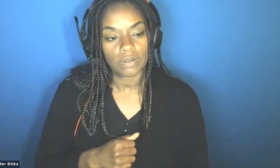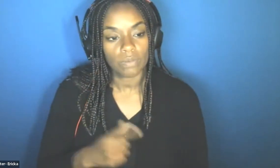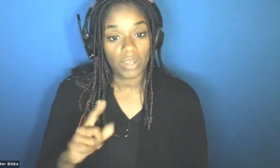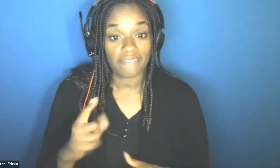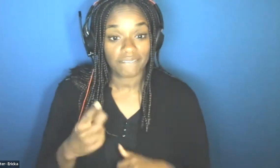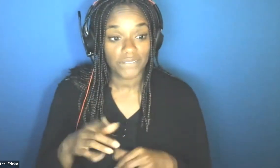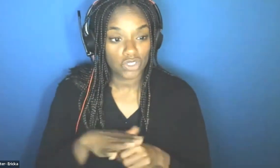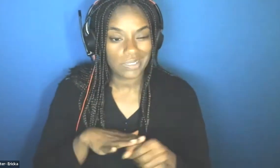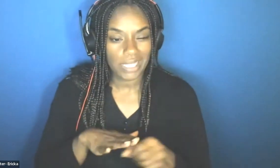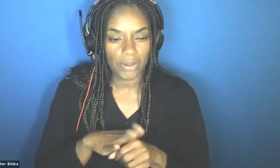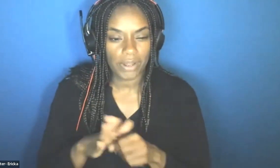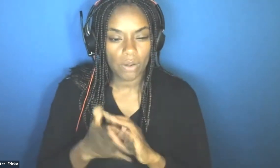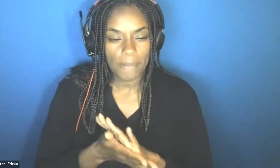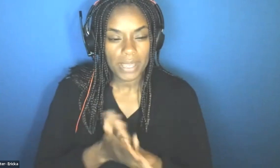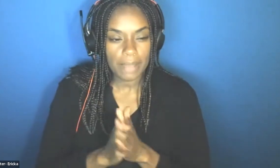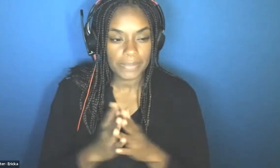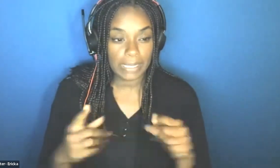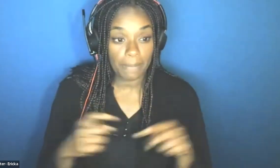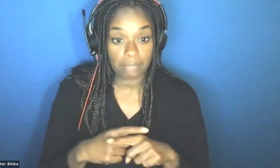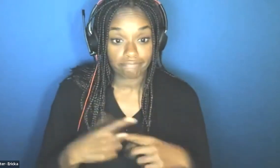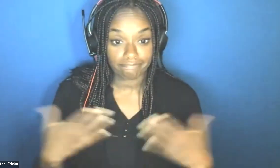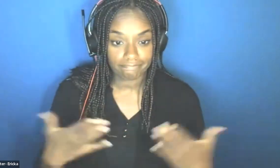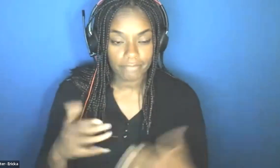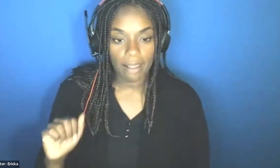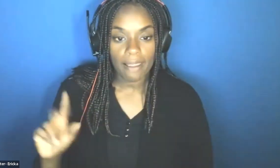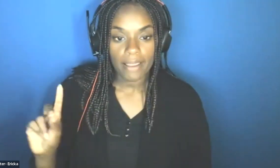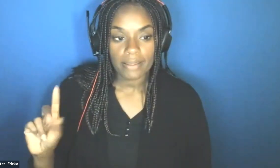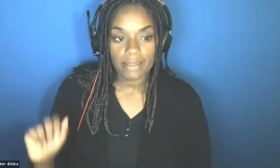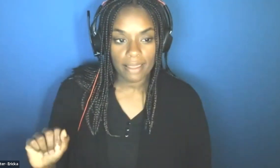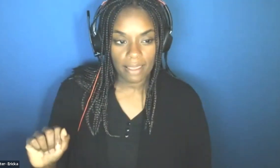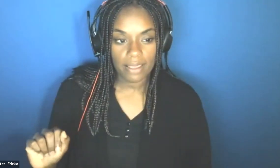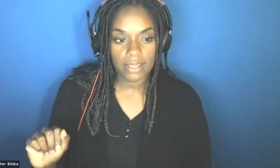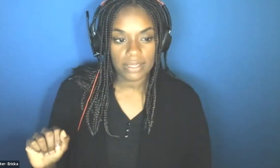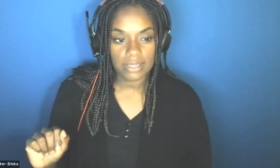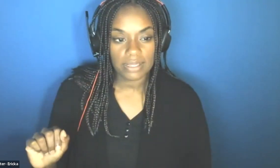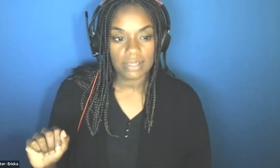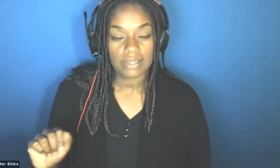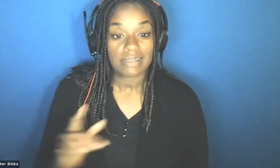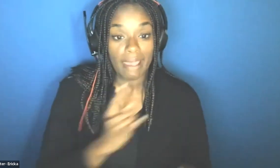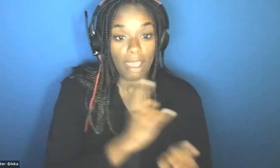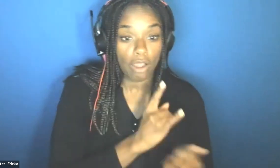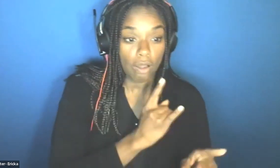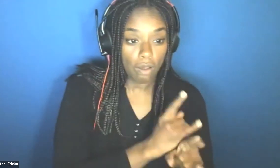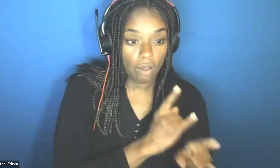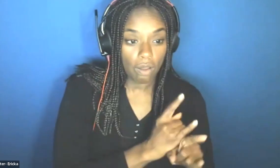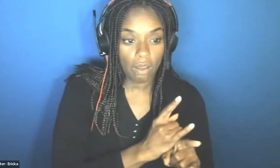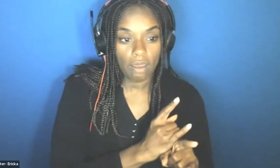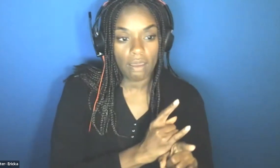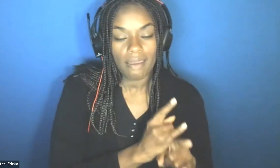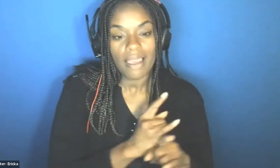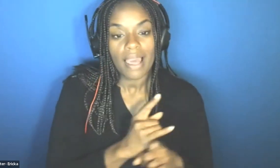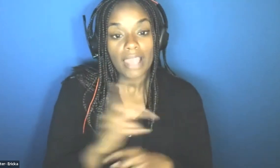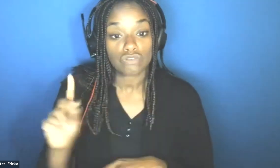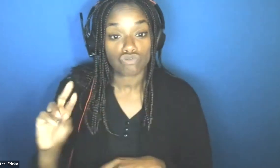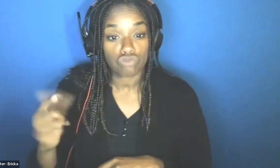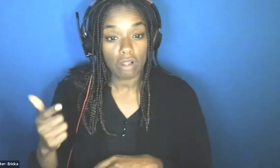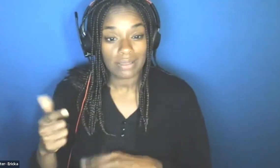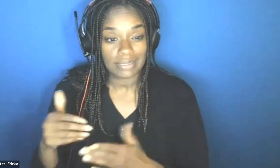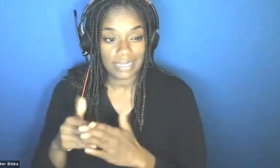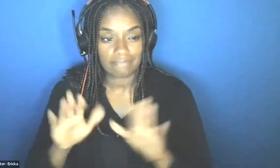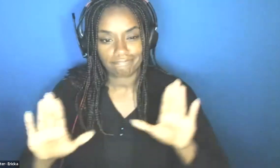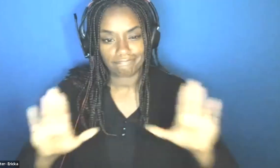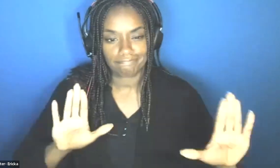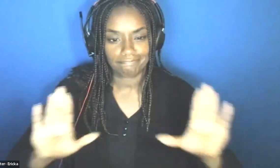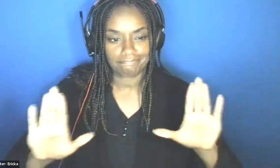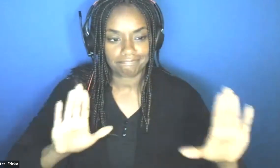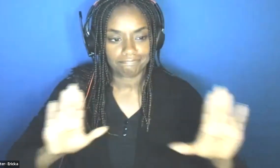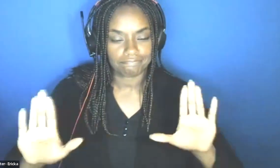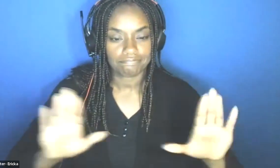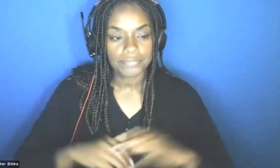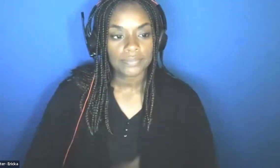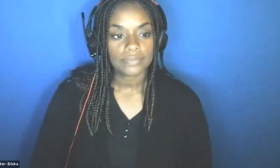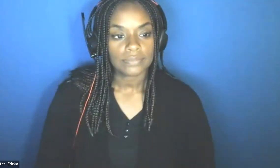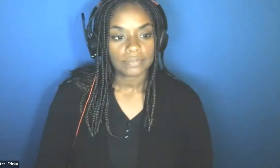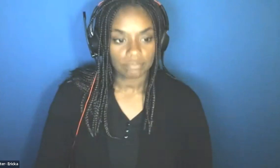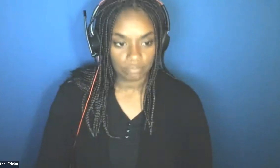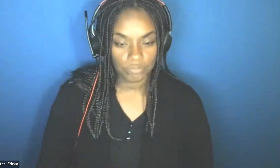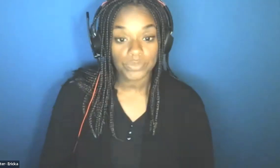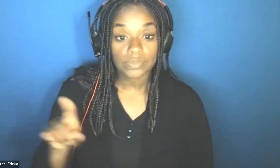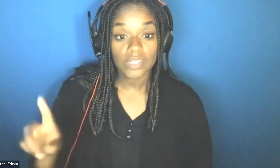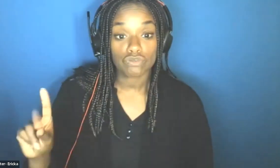And this is a very complicated and very complex topic.